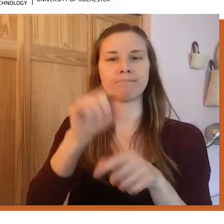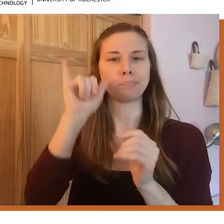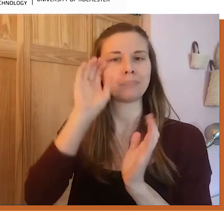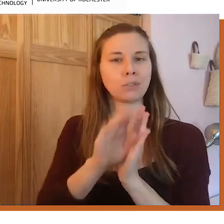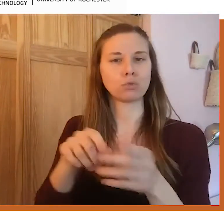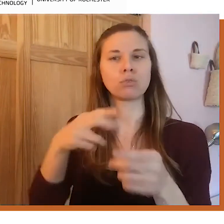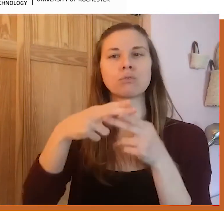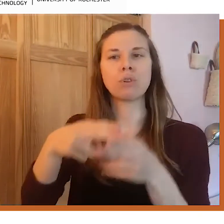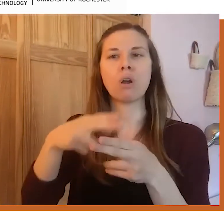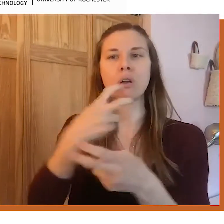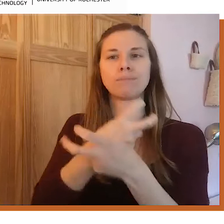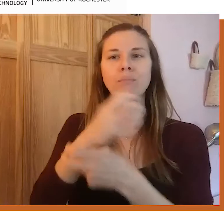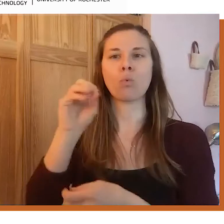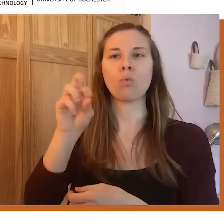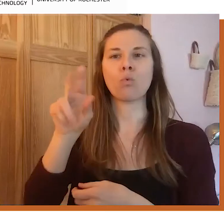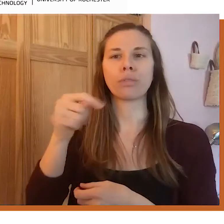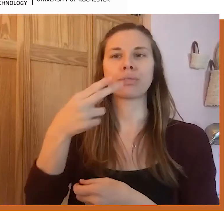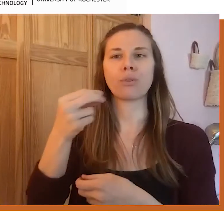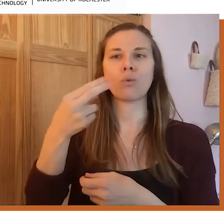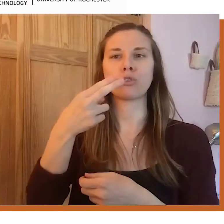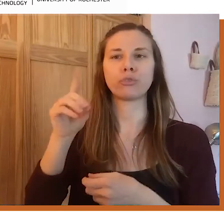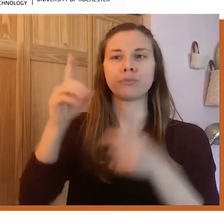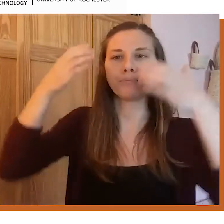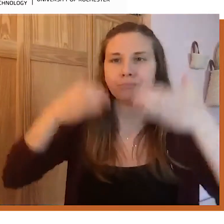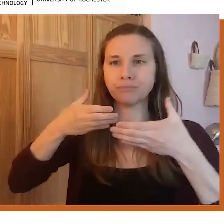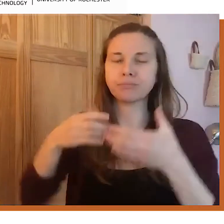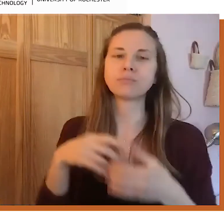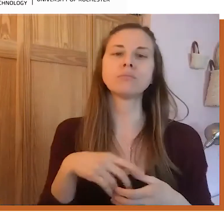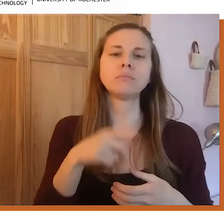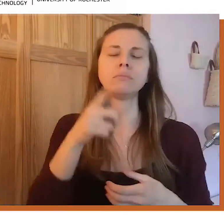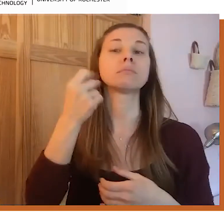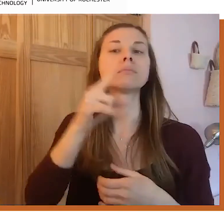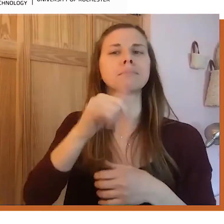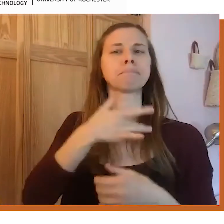what you see in the picture, and those are called orthohoods, where there's a clear covering,